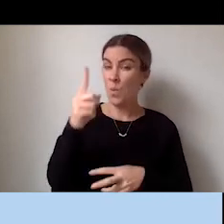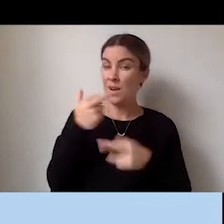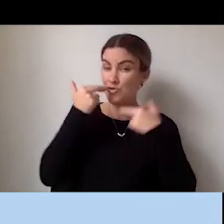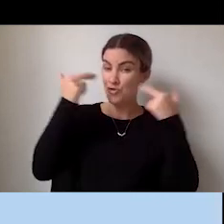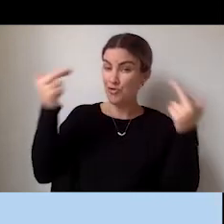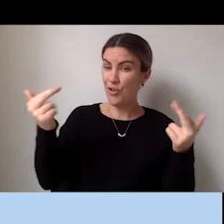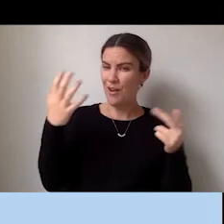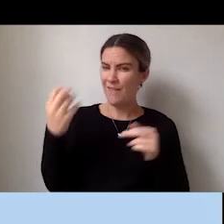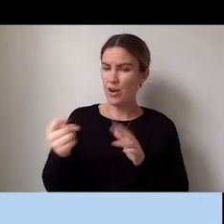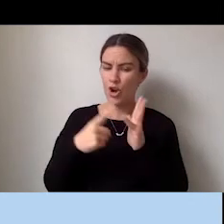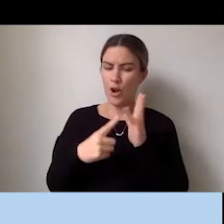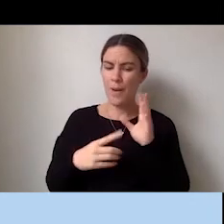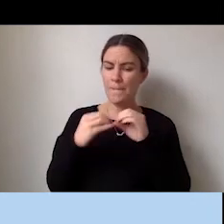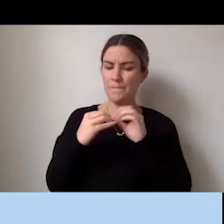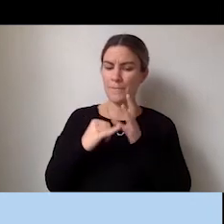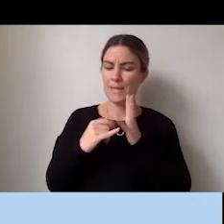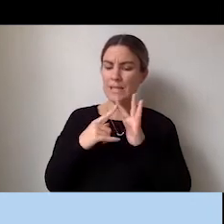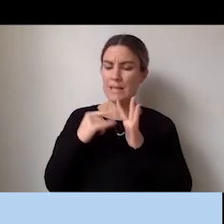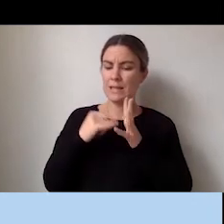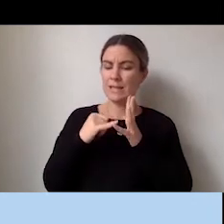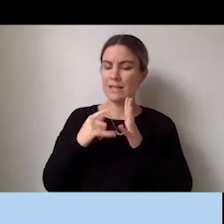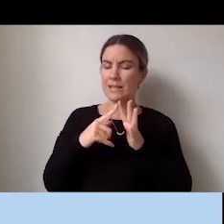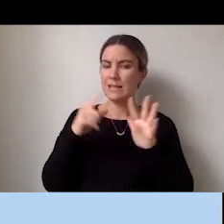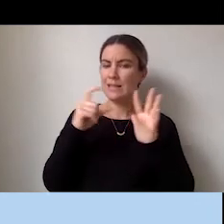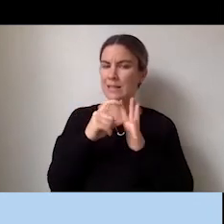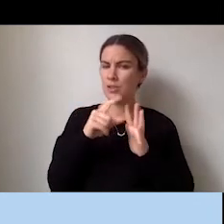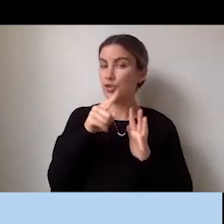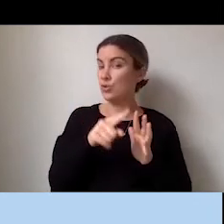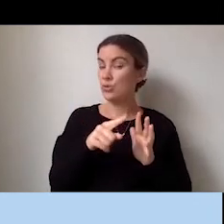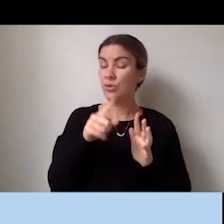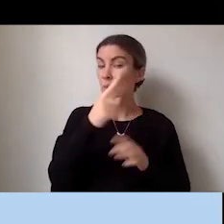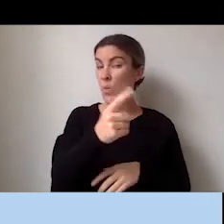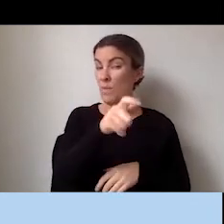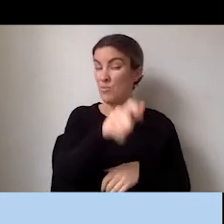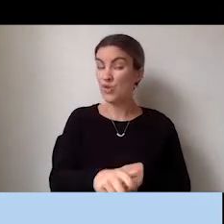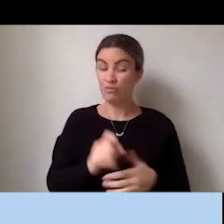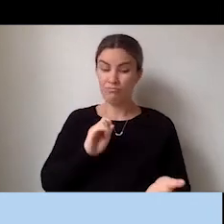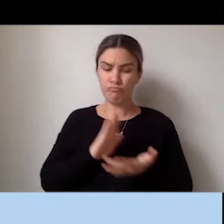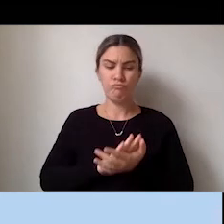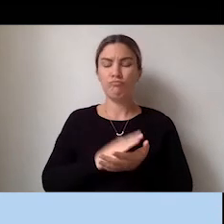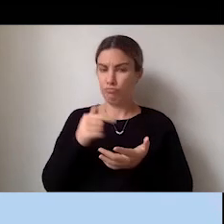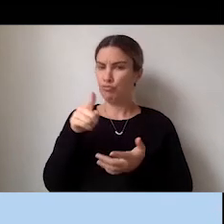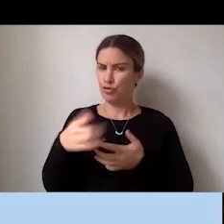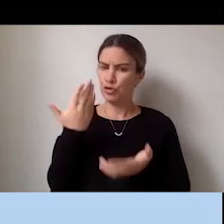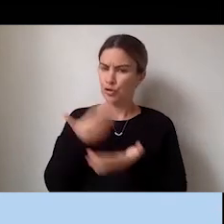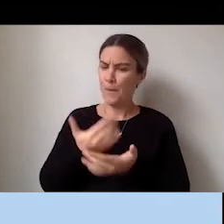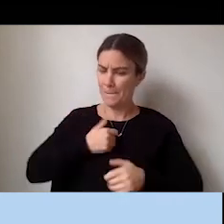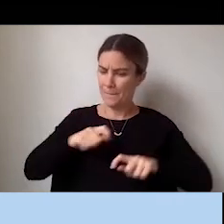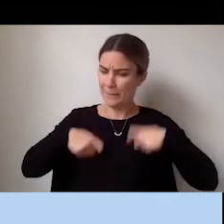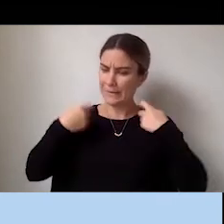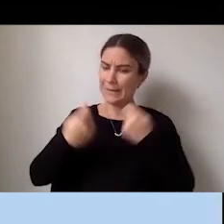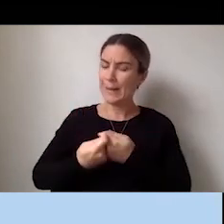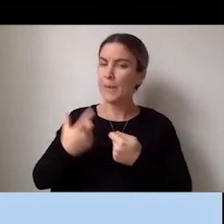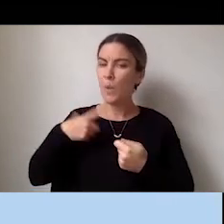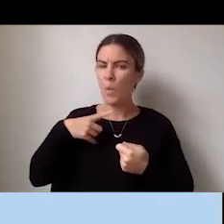M & M. It is one of the great interventions of this century into